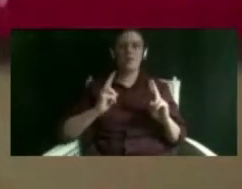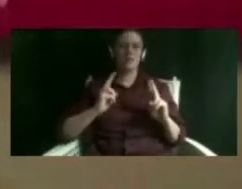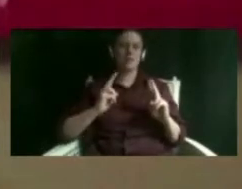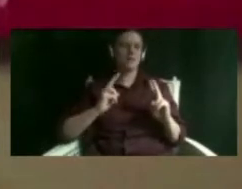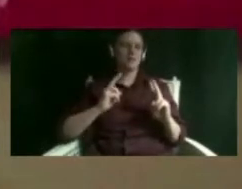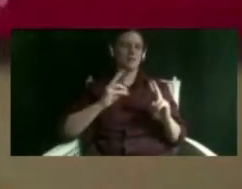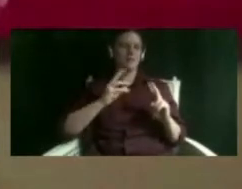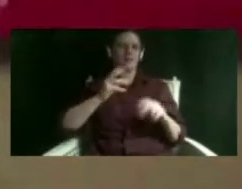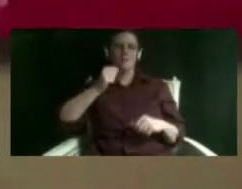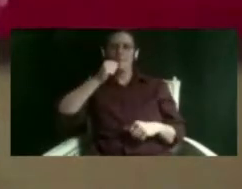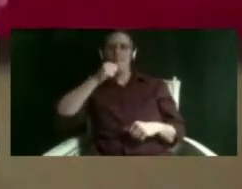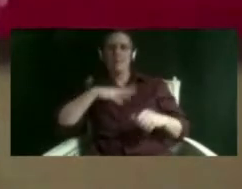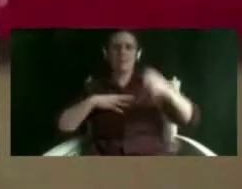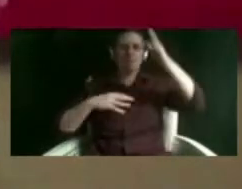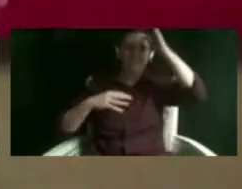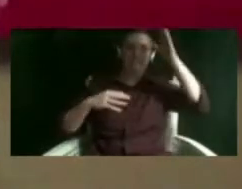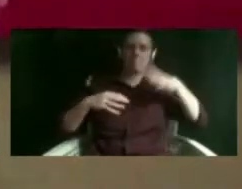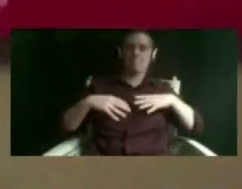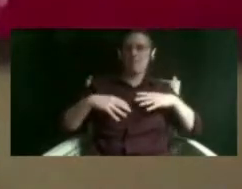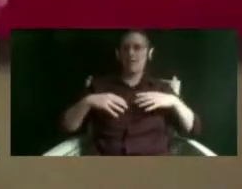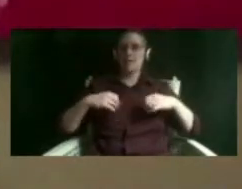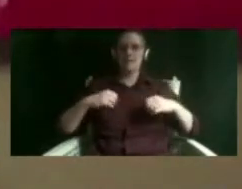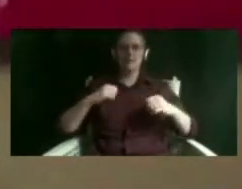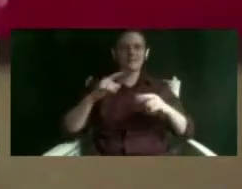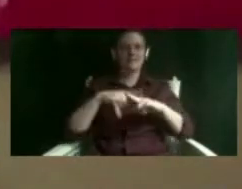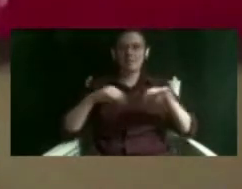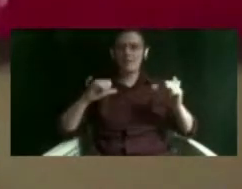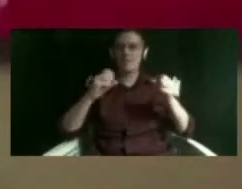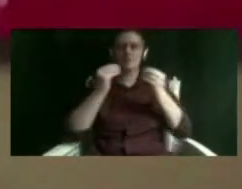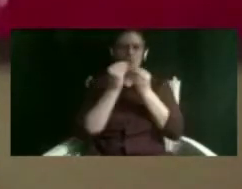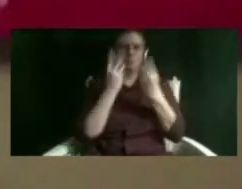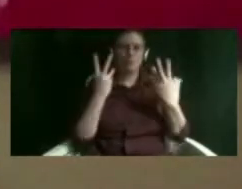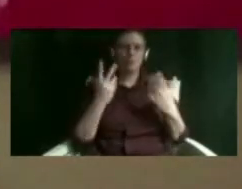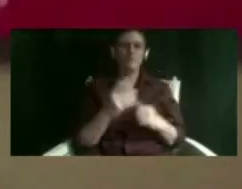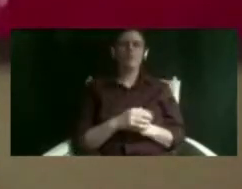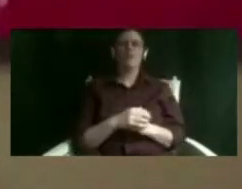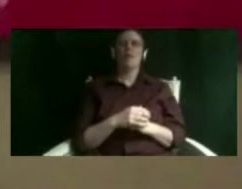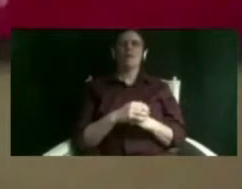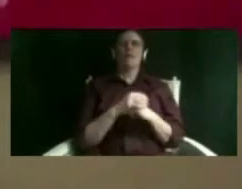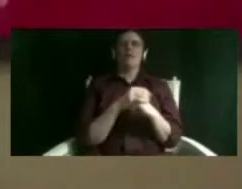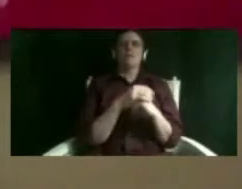same time and i it was just such a beautiful thing to me and it just has always ricocheted through me